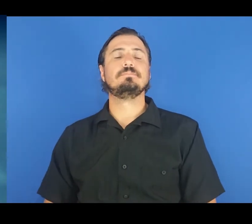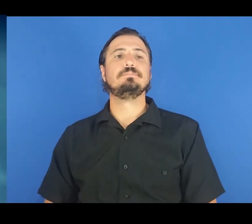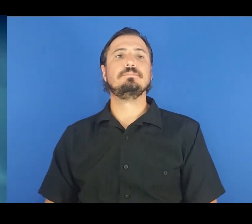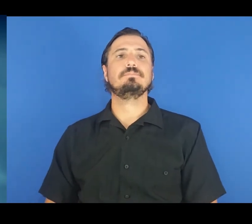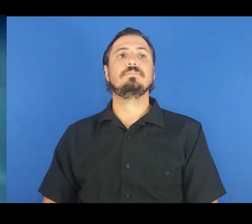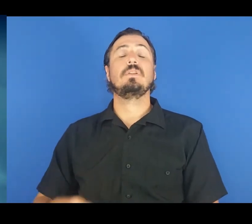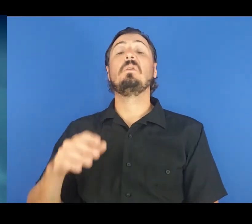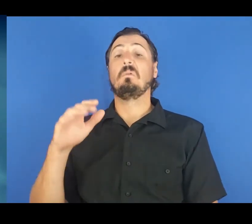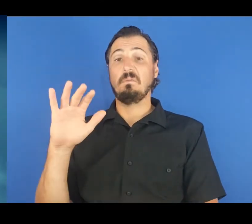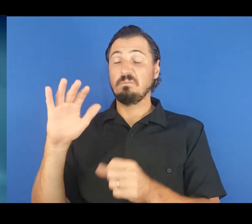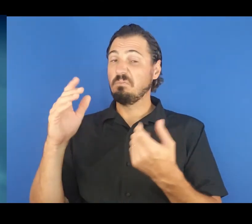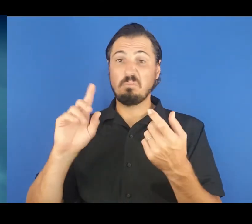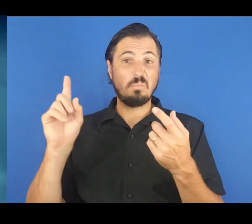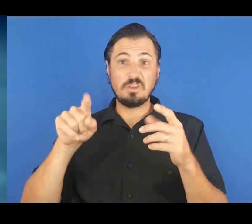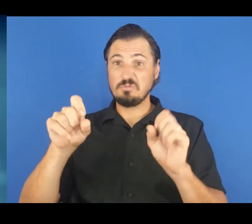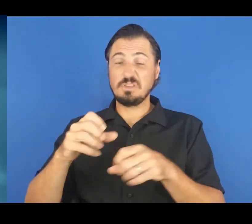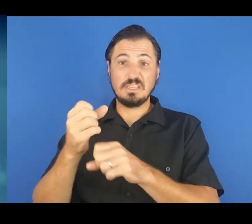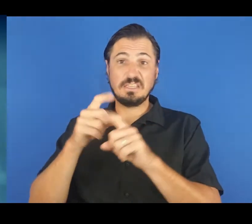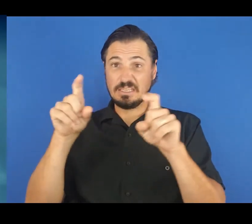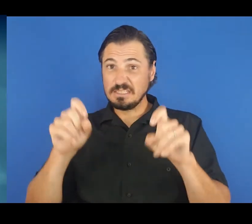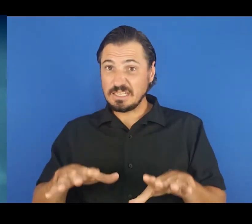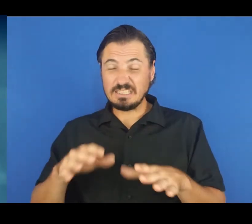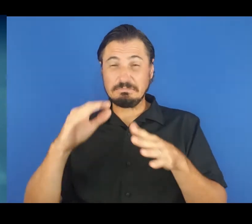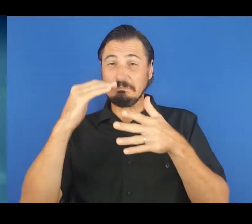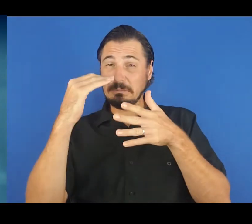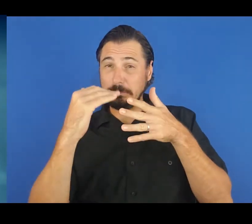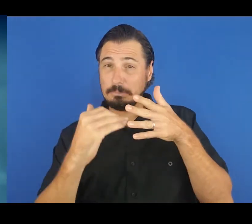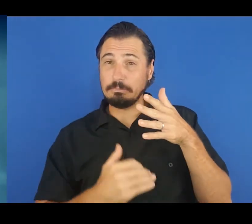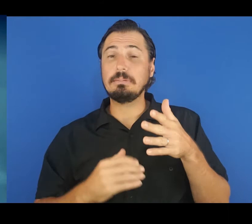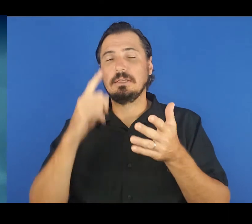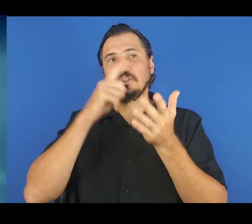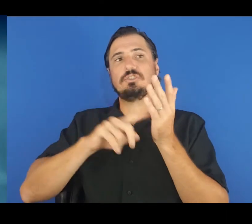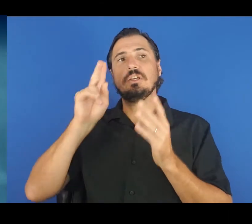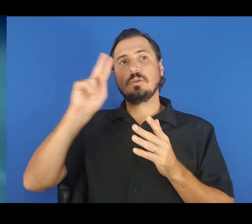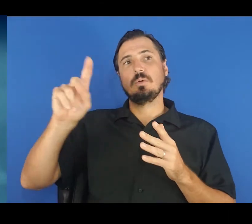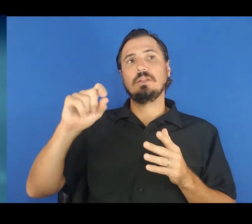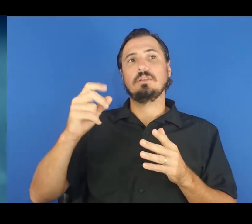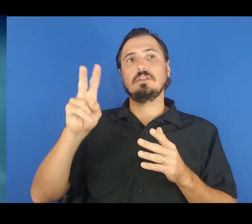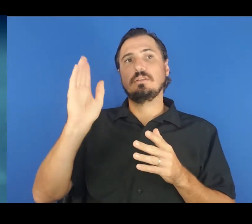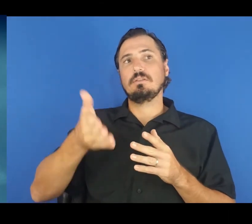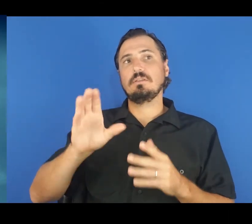For a full list of testing options, visit Kauai.gov/COVIDtest.